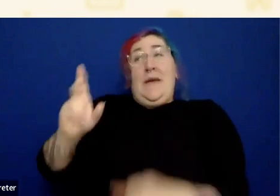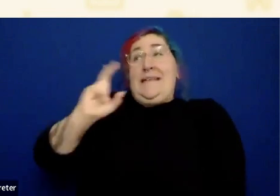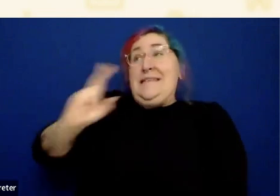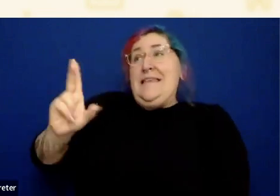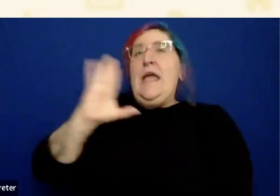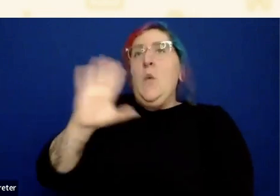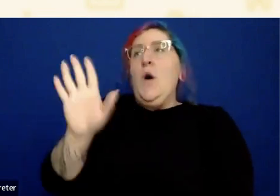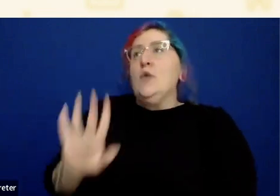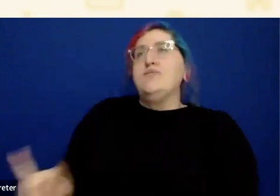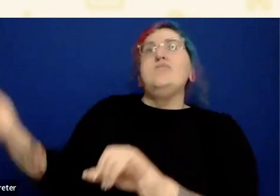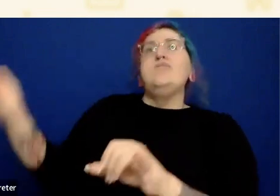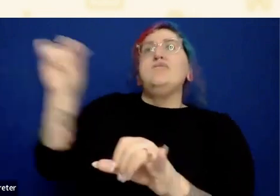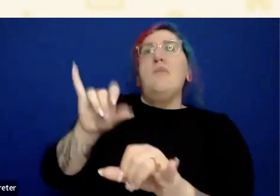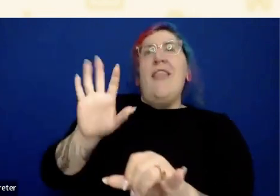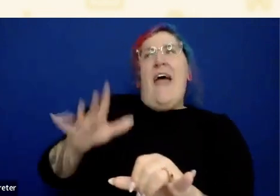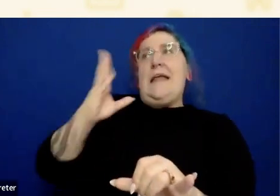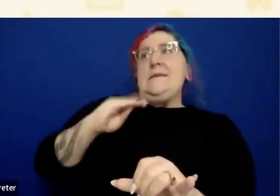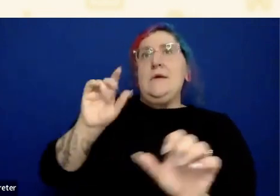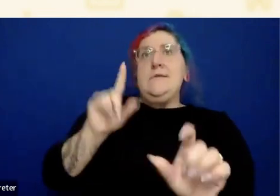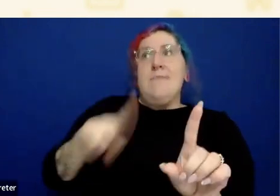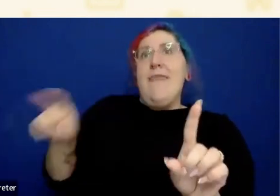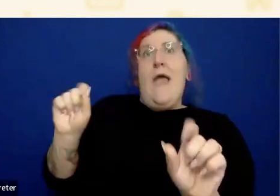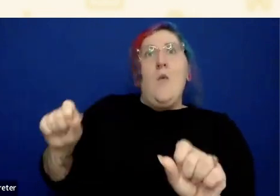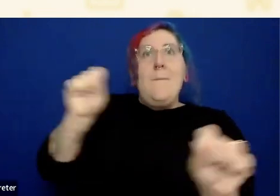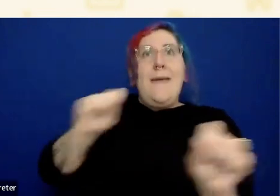Do you have any feelings about the idea of accessibility-first design?